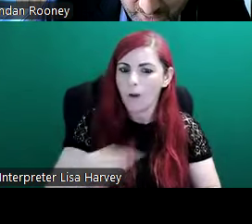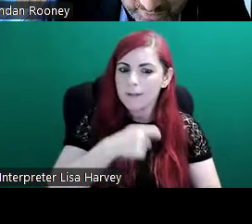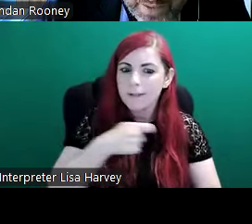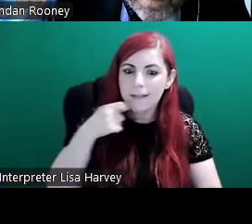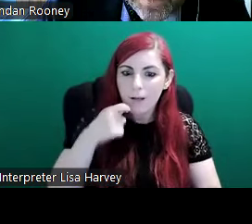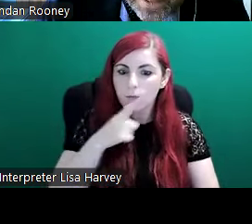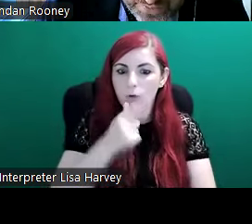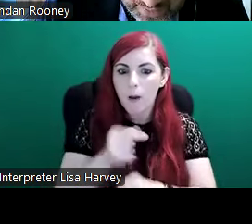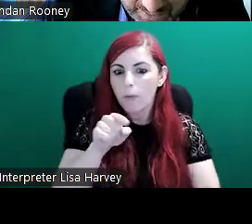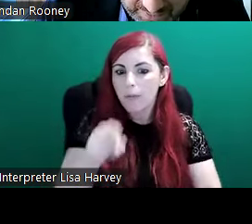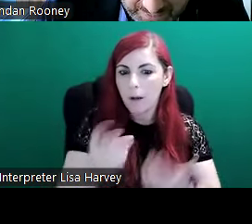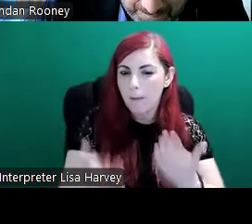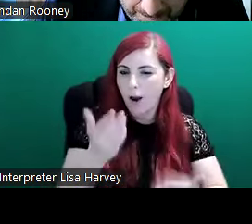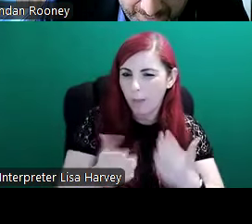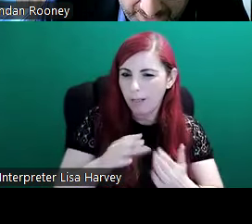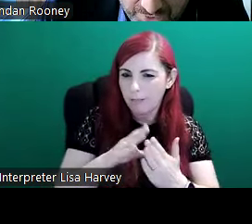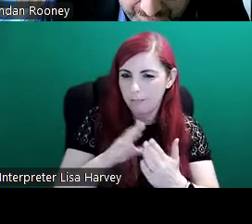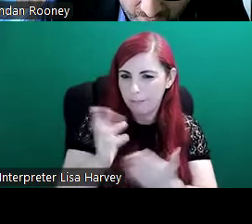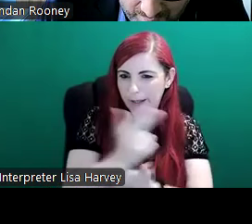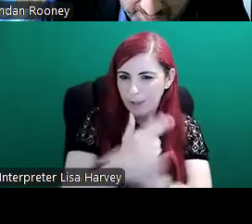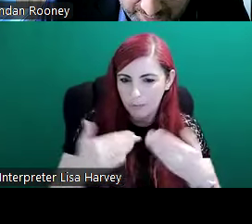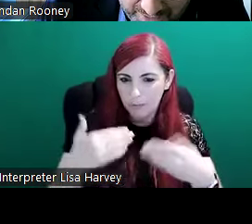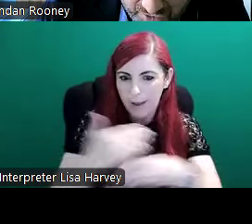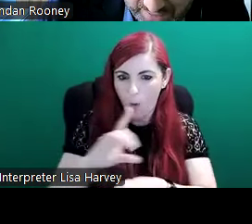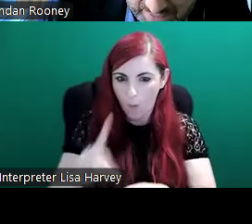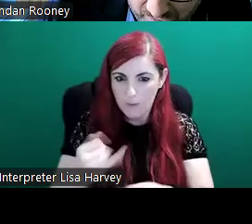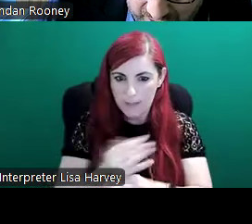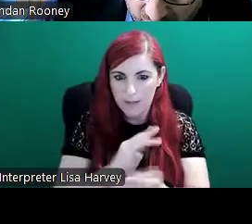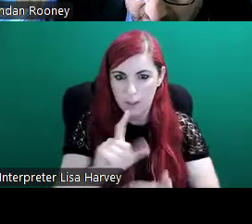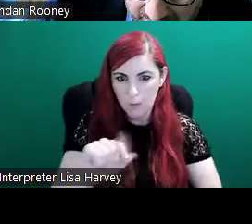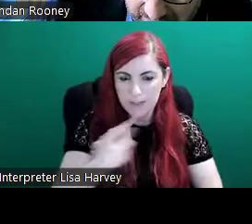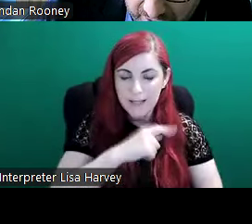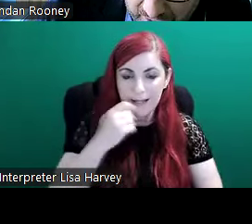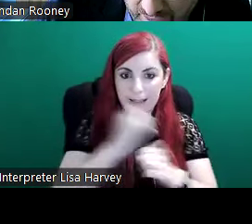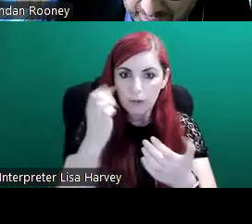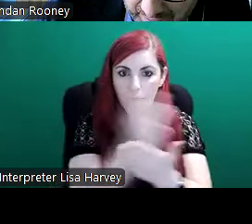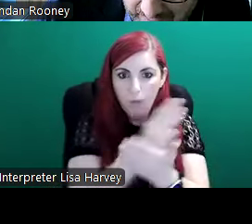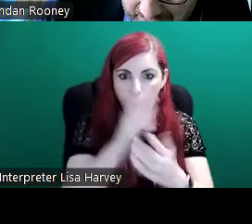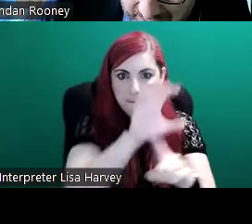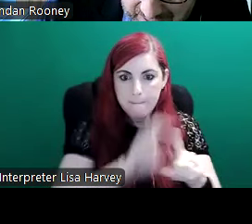Hone of the 1920s "each form has been abstracted and reordered in the New Harmony in